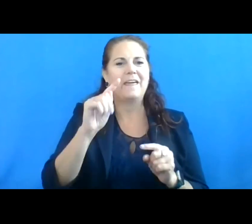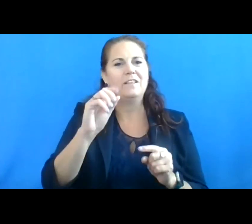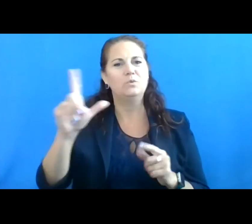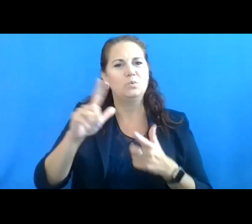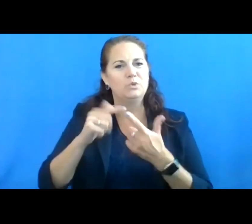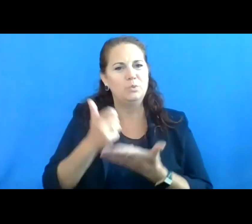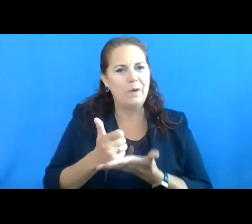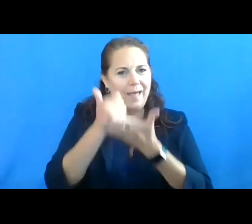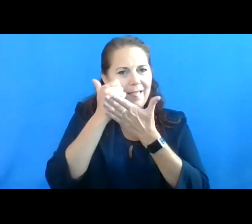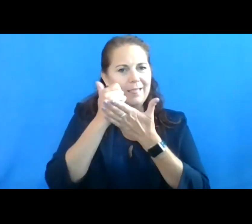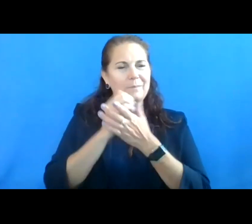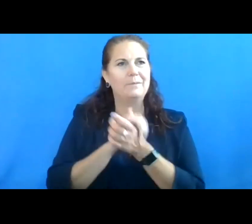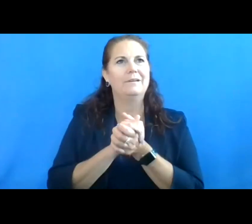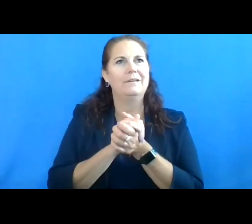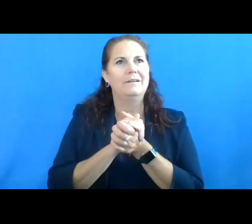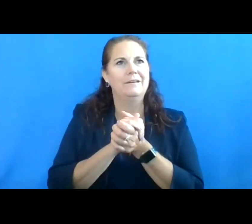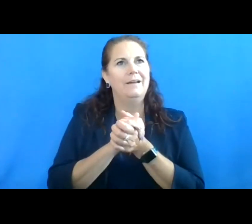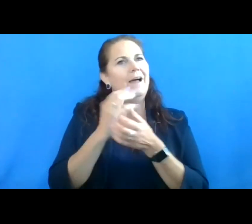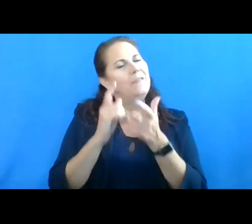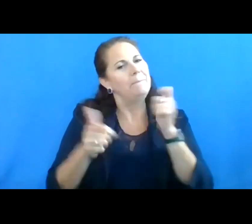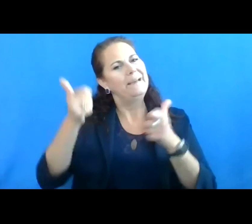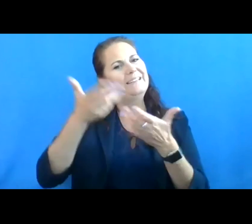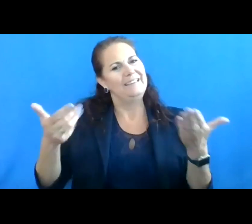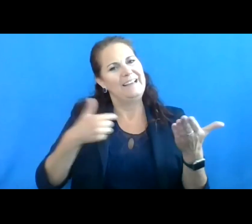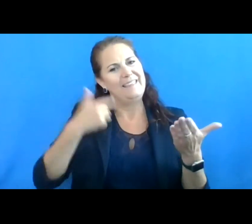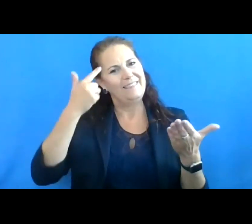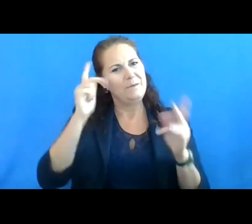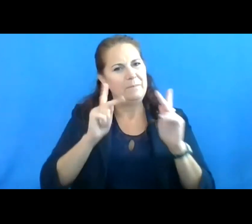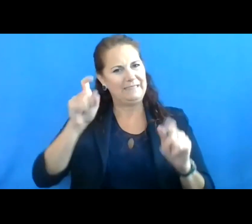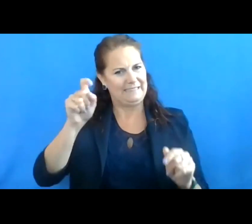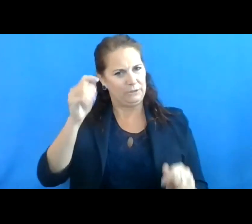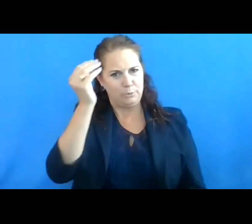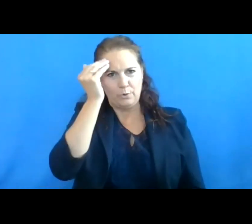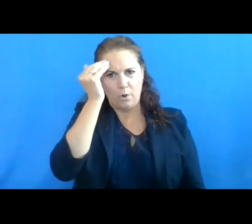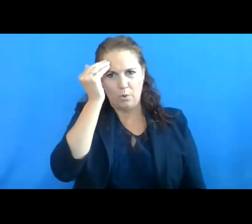The biggest thing I think for people that they need to know is when you come across